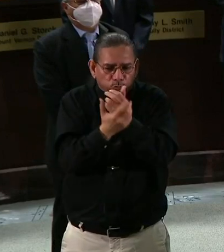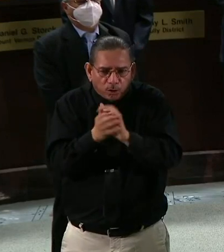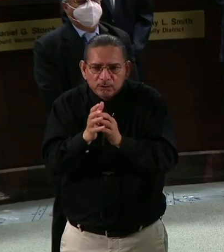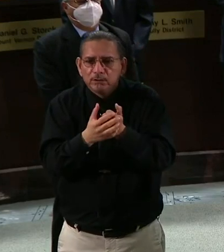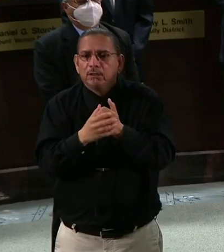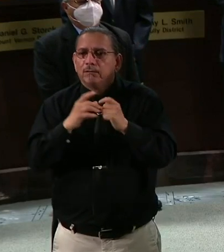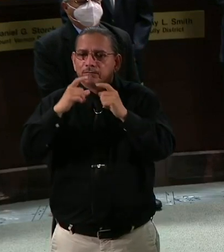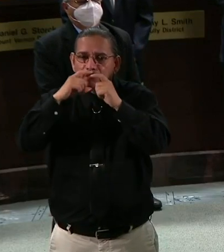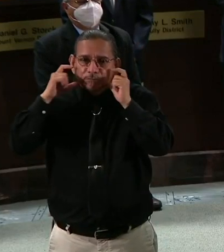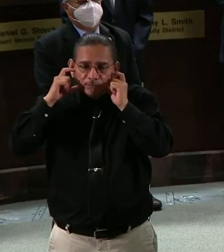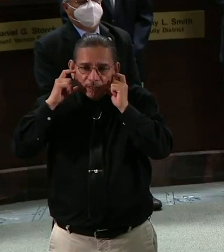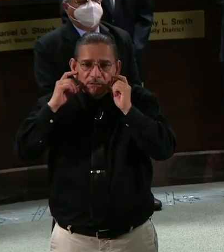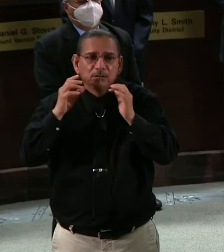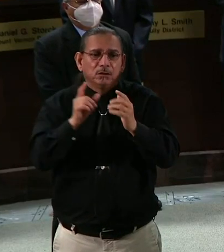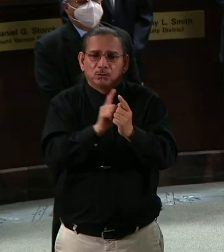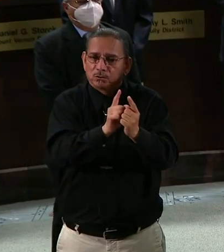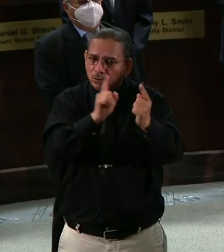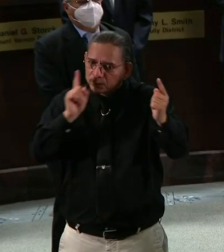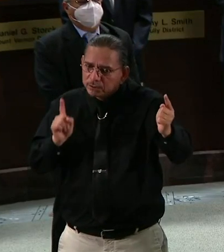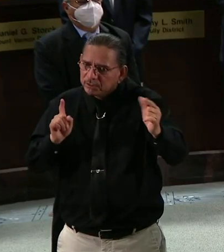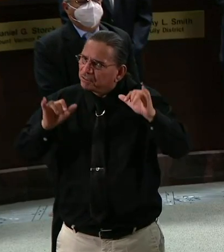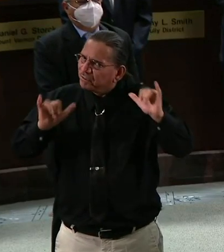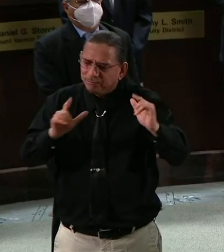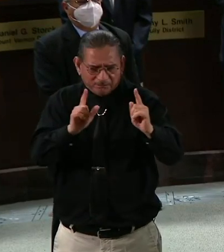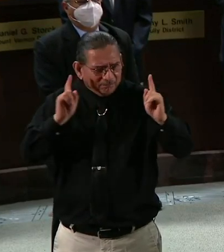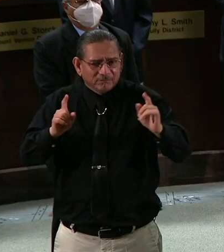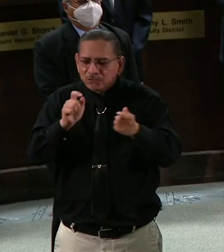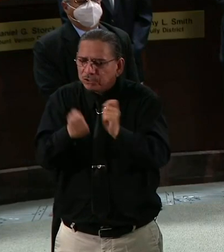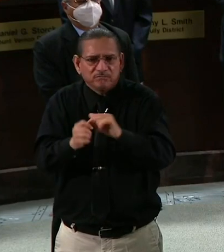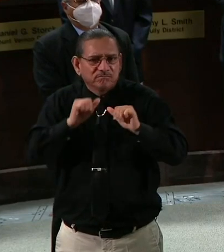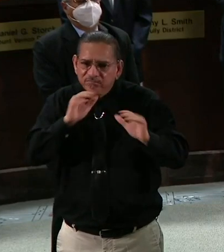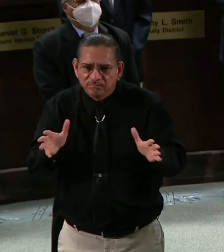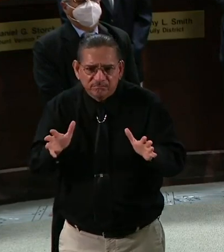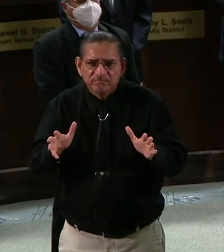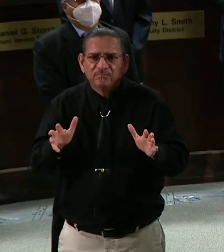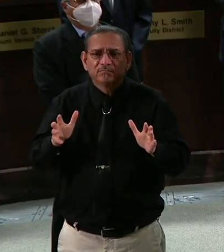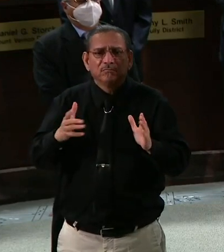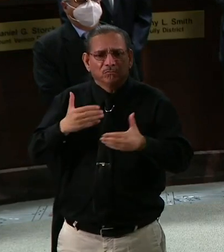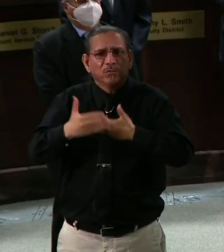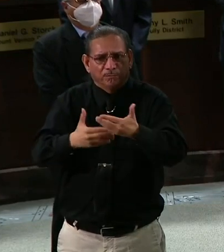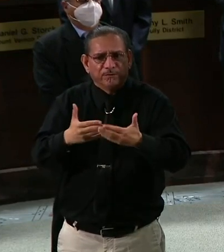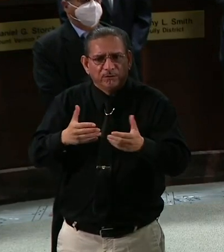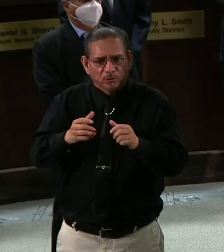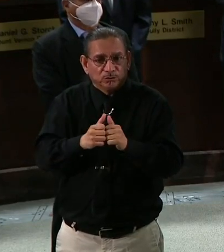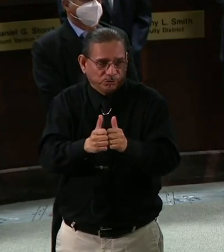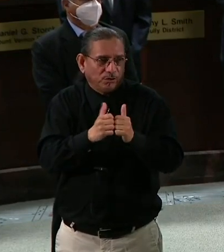GUIDELINES OF HAND WASHING OF.